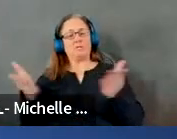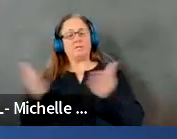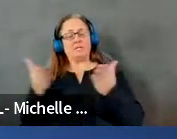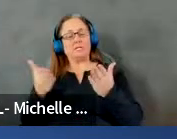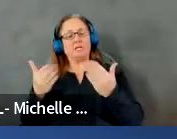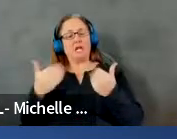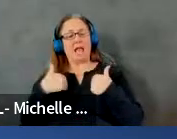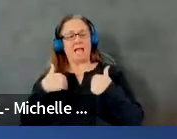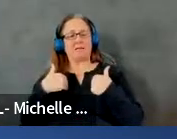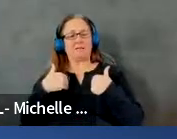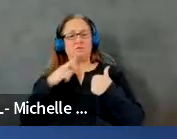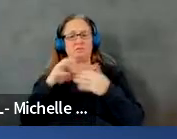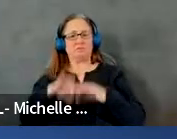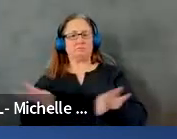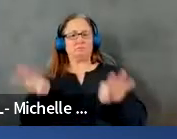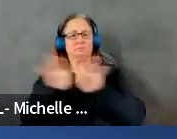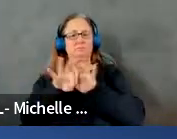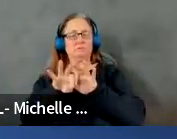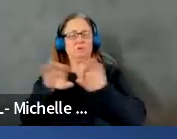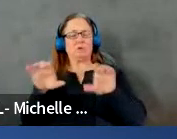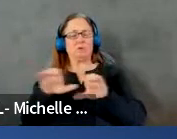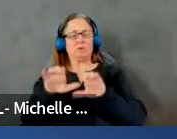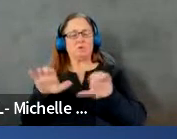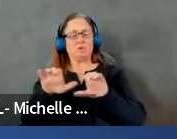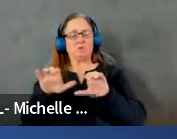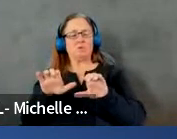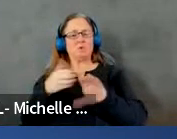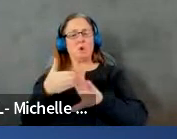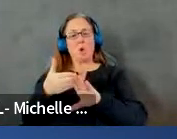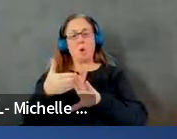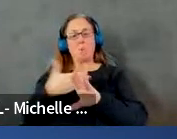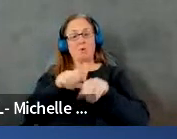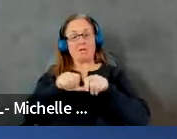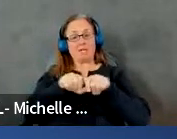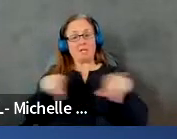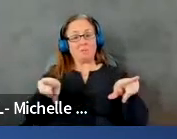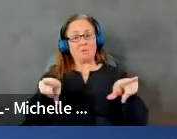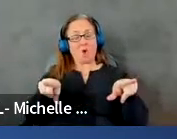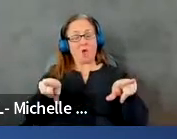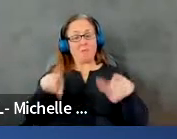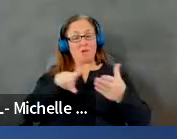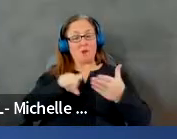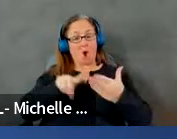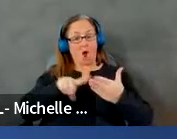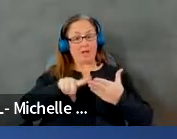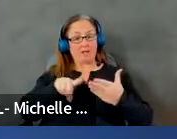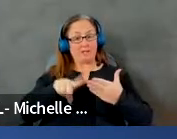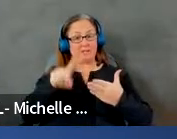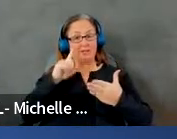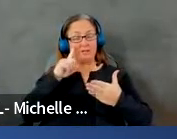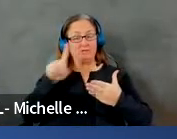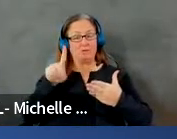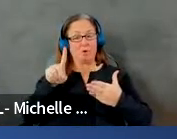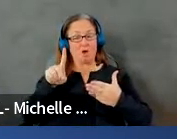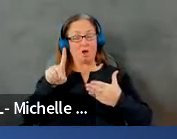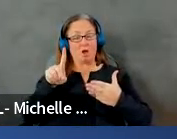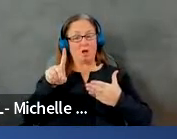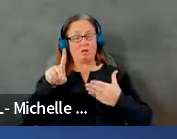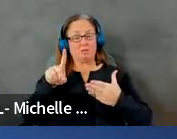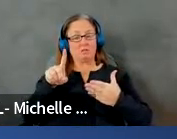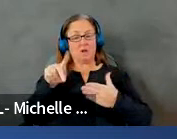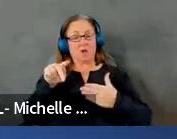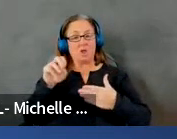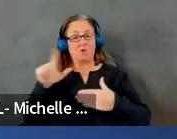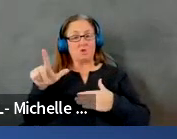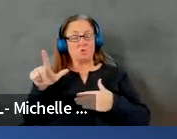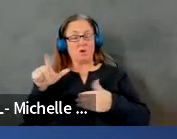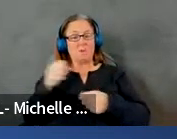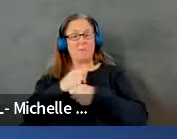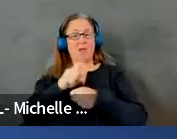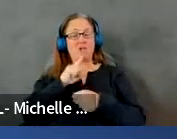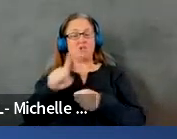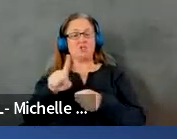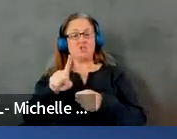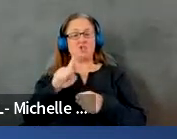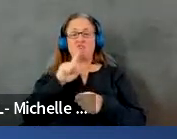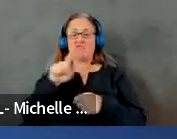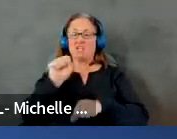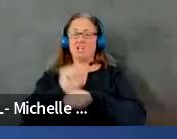necessary to do a please deployment audit of the tool. Making sure that it really works before